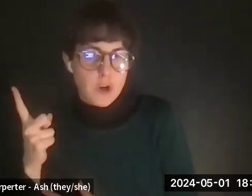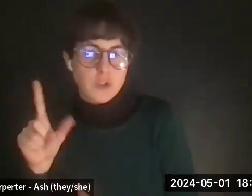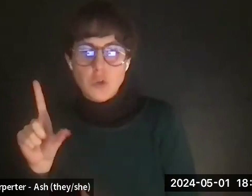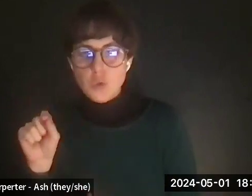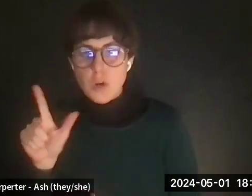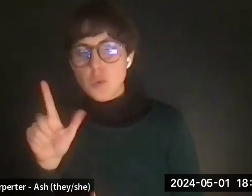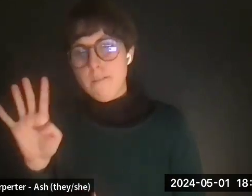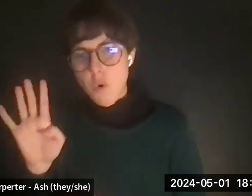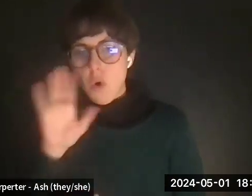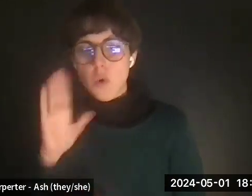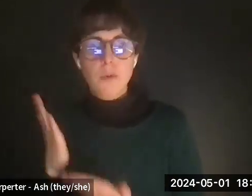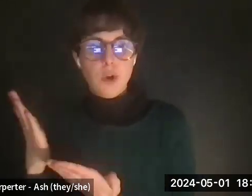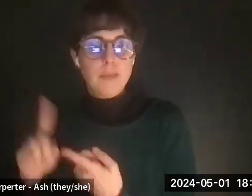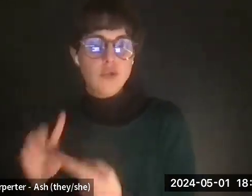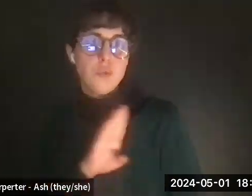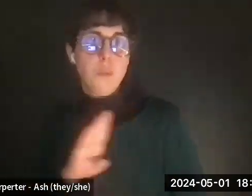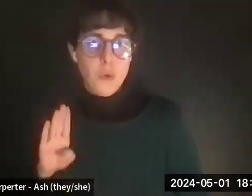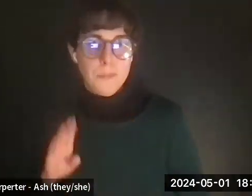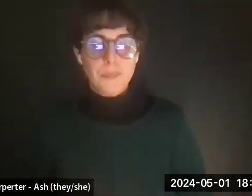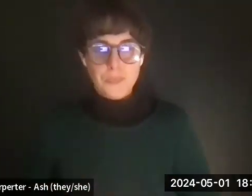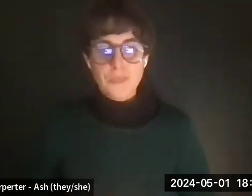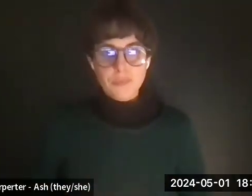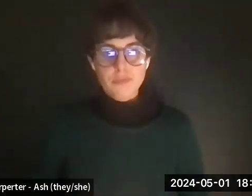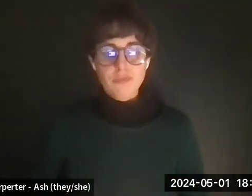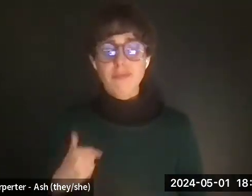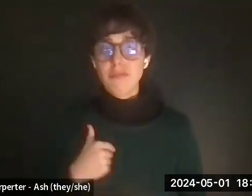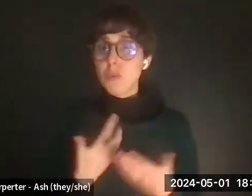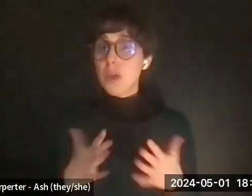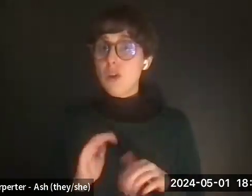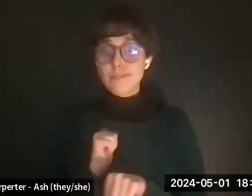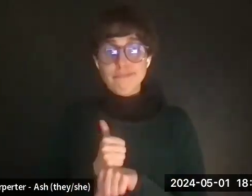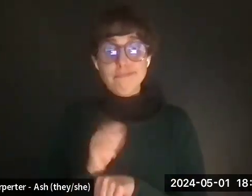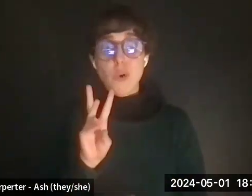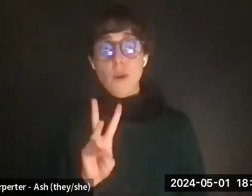I'll also note we have created a webpage for this work and we'll be posting record